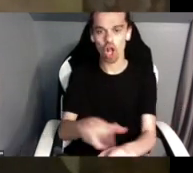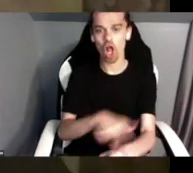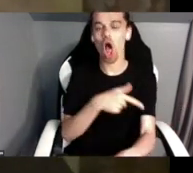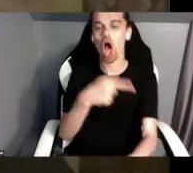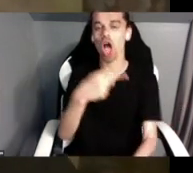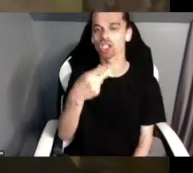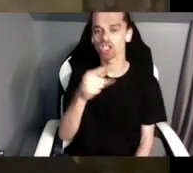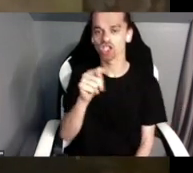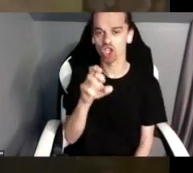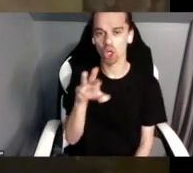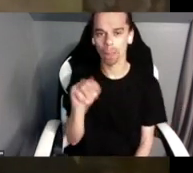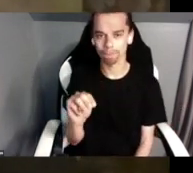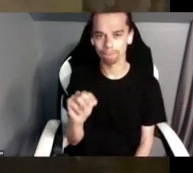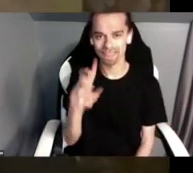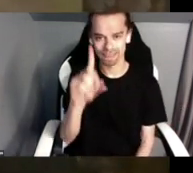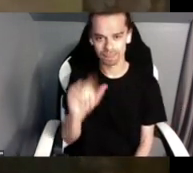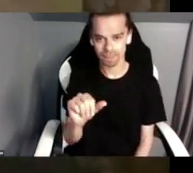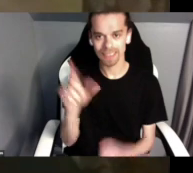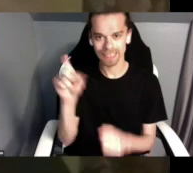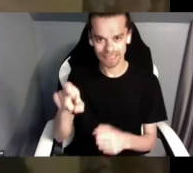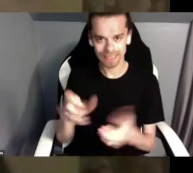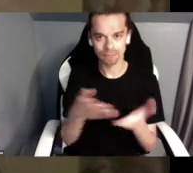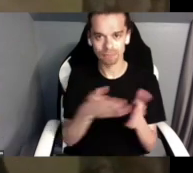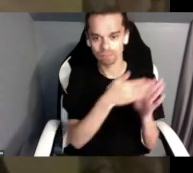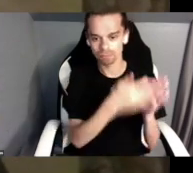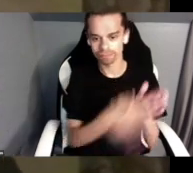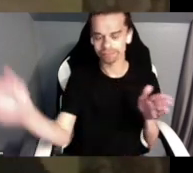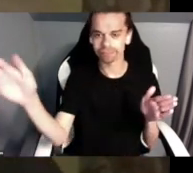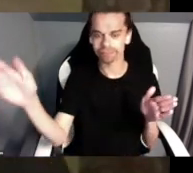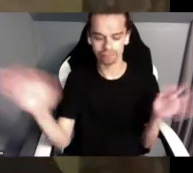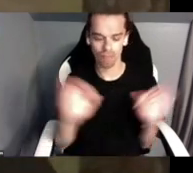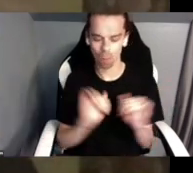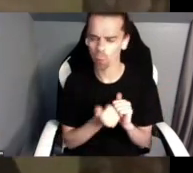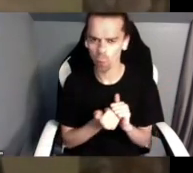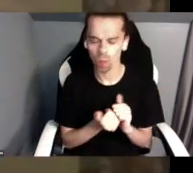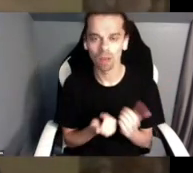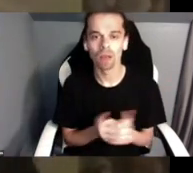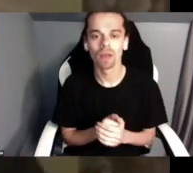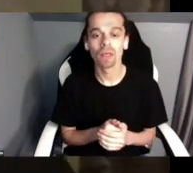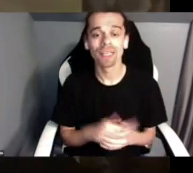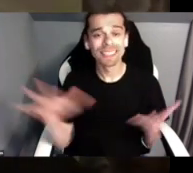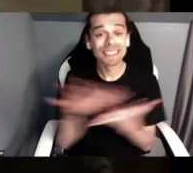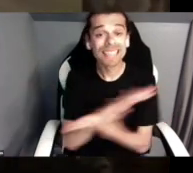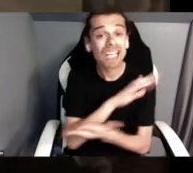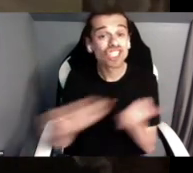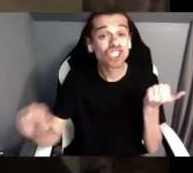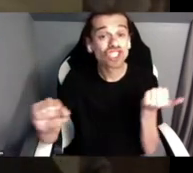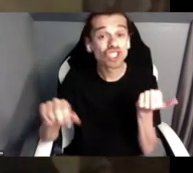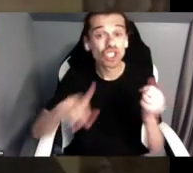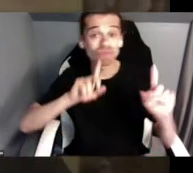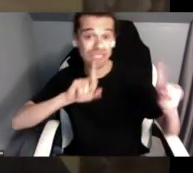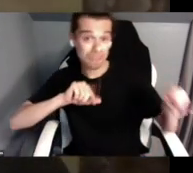Because of the field of work that I focus on being disaster response, preparedness and recovery.